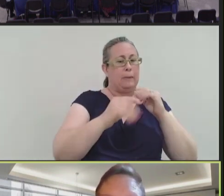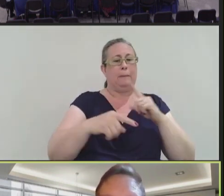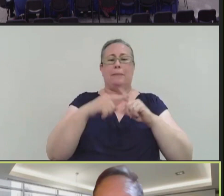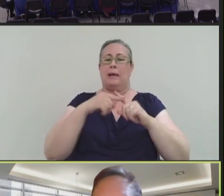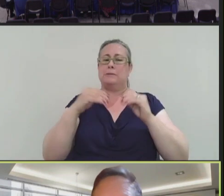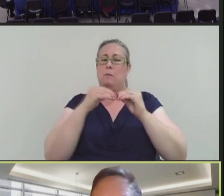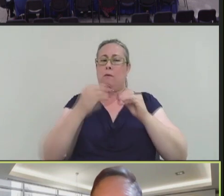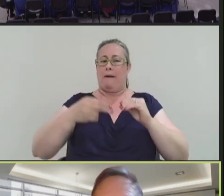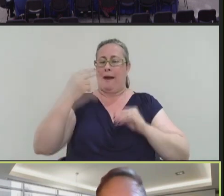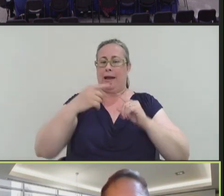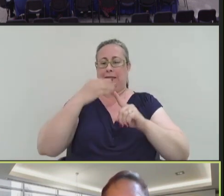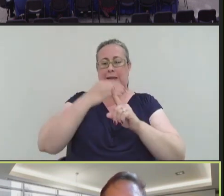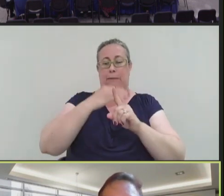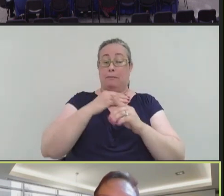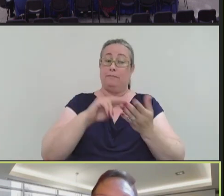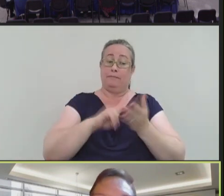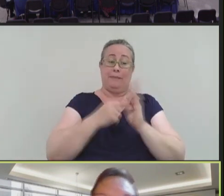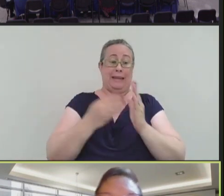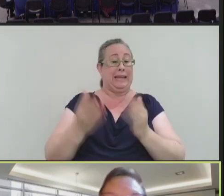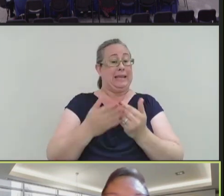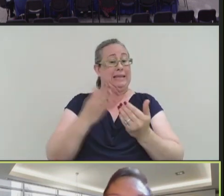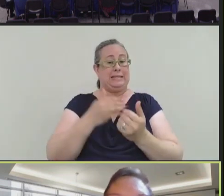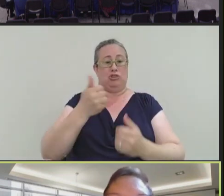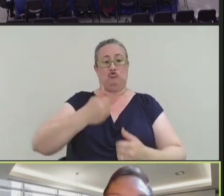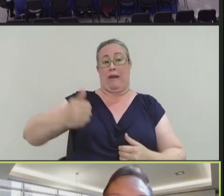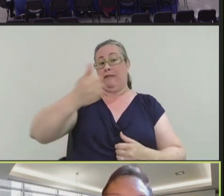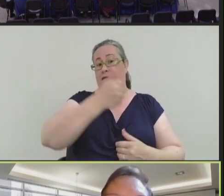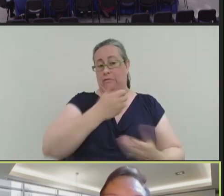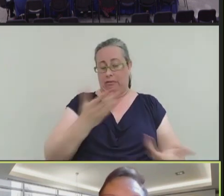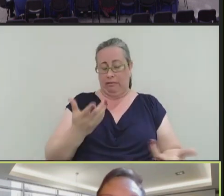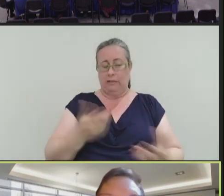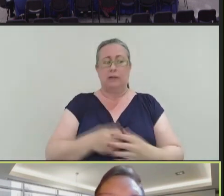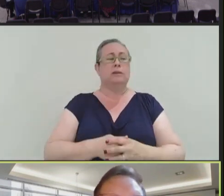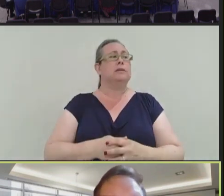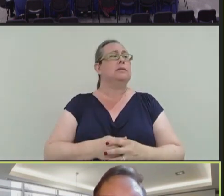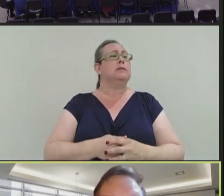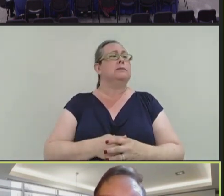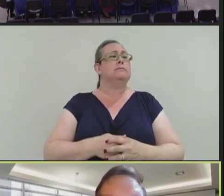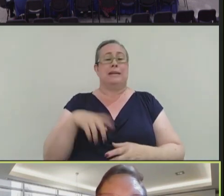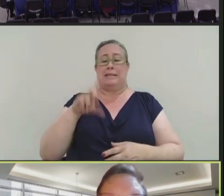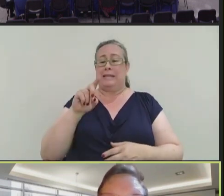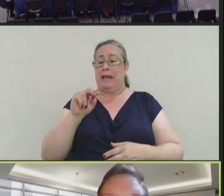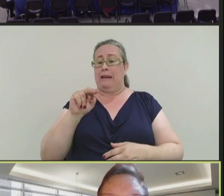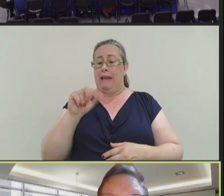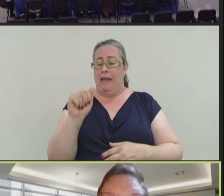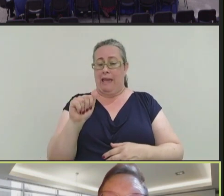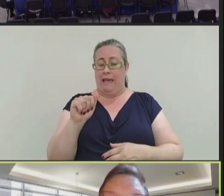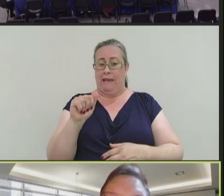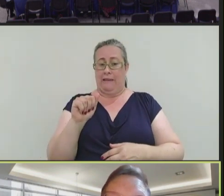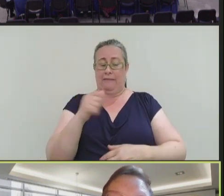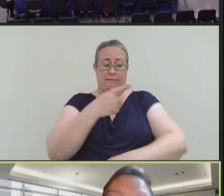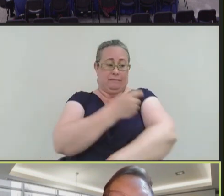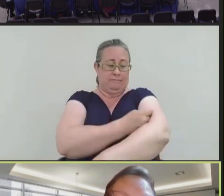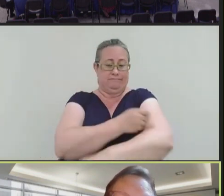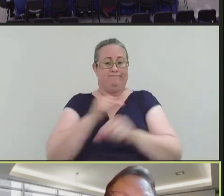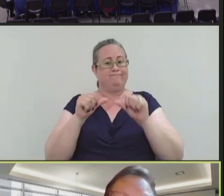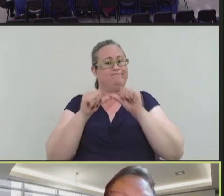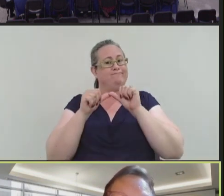so they're easy to travel around. DNA vaccines, in particular, persist at the injection site